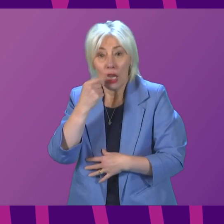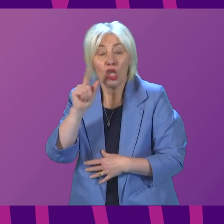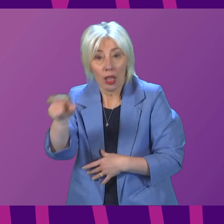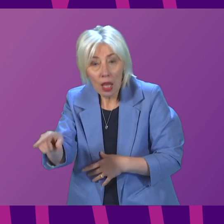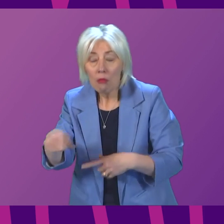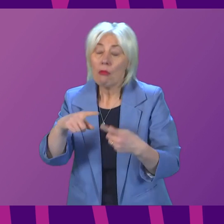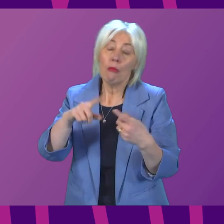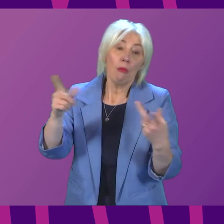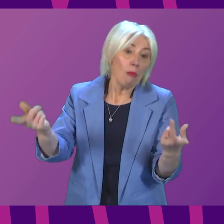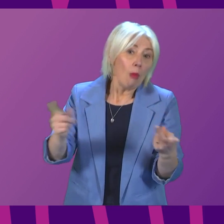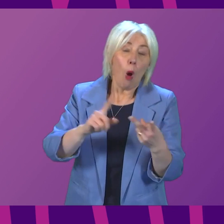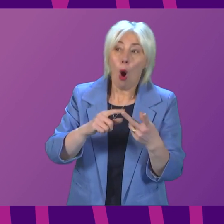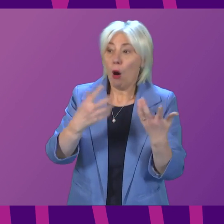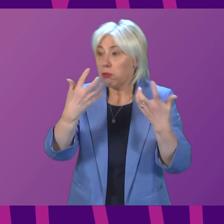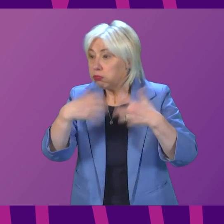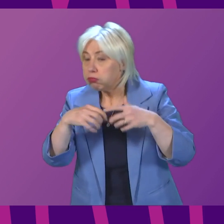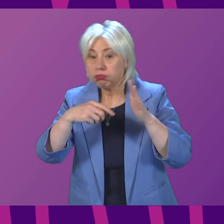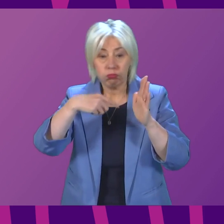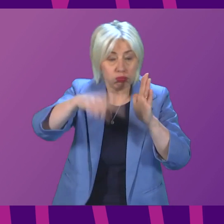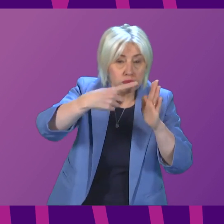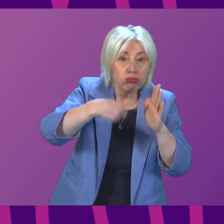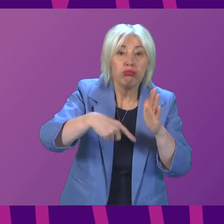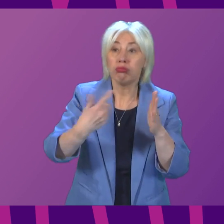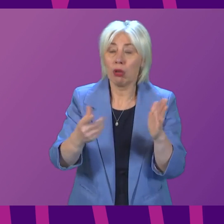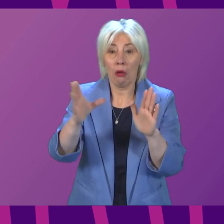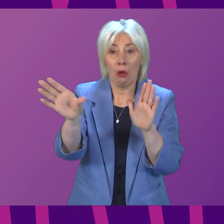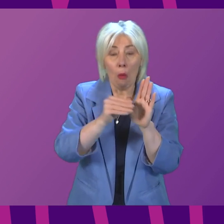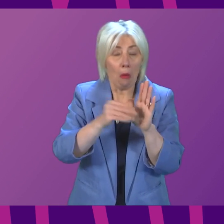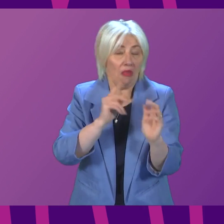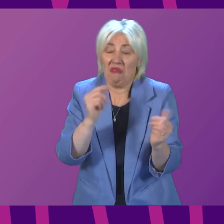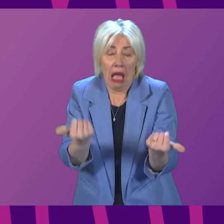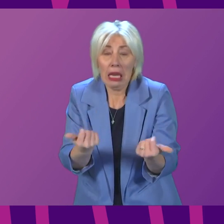to deploy mechanical ventilation, they will do that; and, yes, where there is a need to